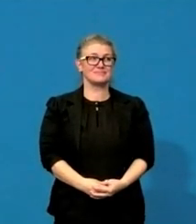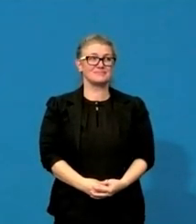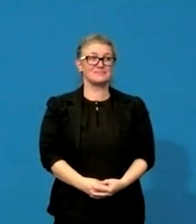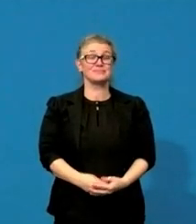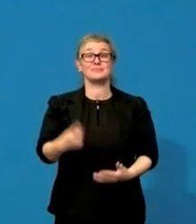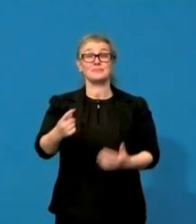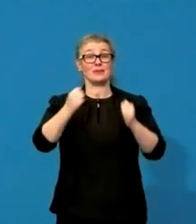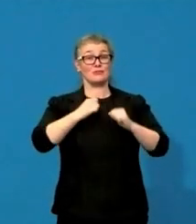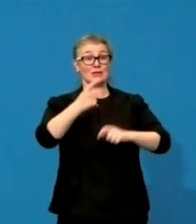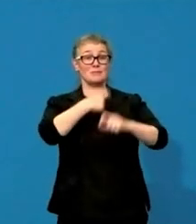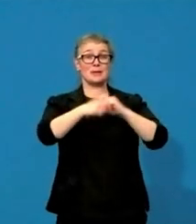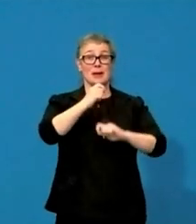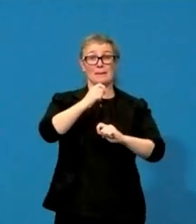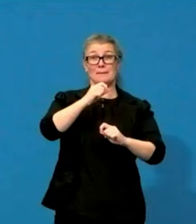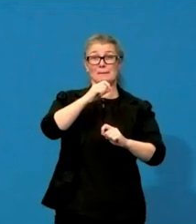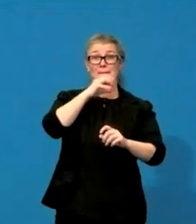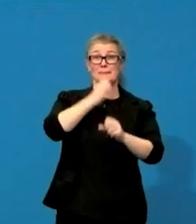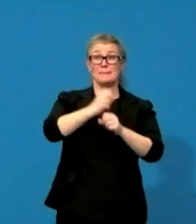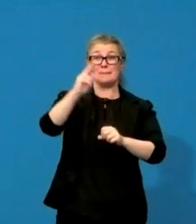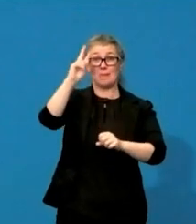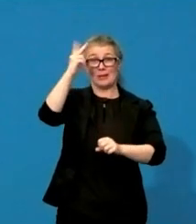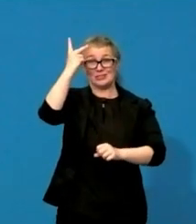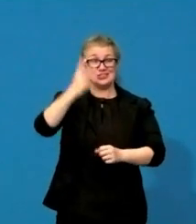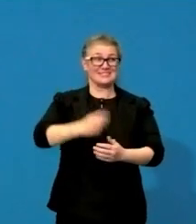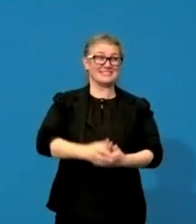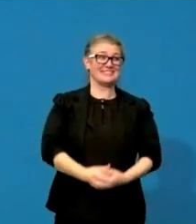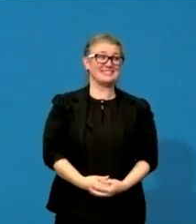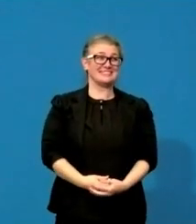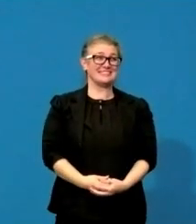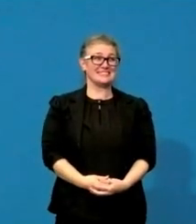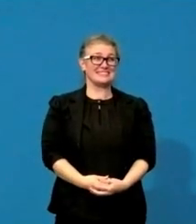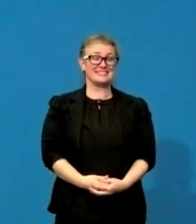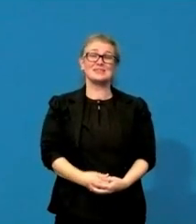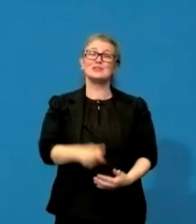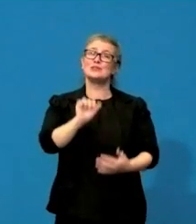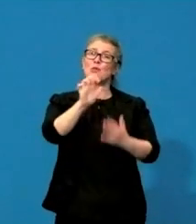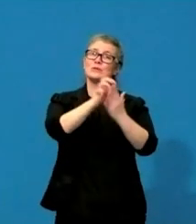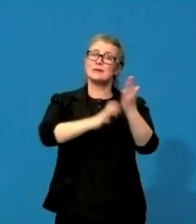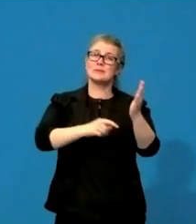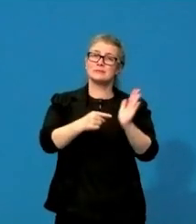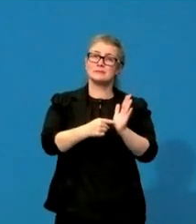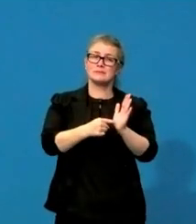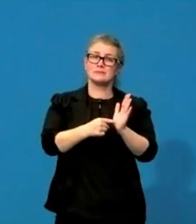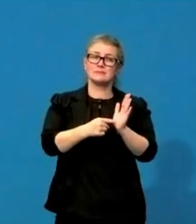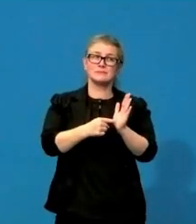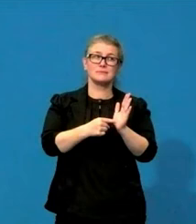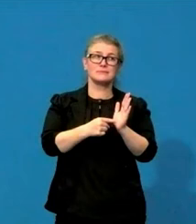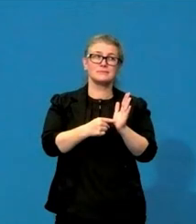You've set out in your statement at paragraph 5 your academic background?